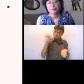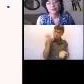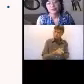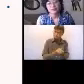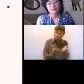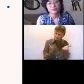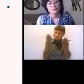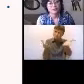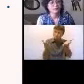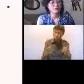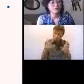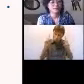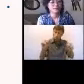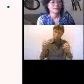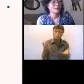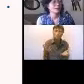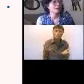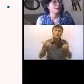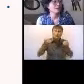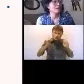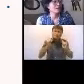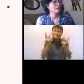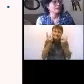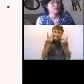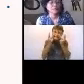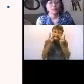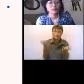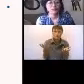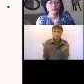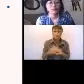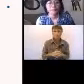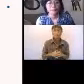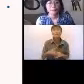Yeah, and I think and the consultation piece is so important, right, because you'll, you'll,